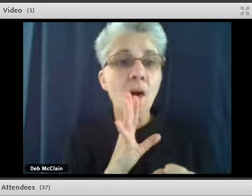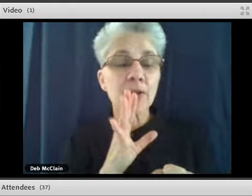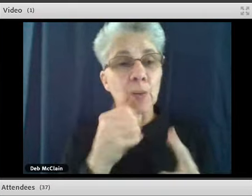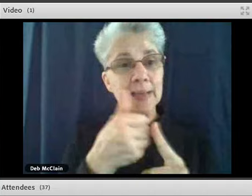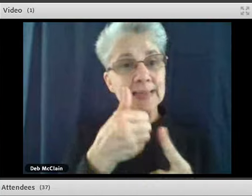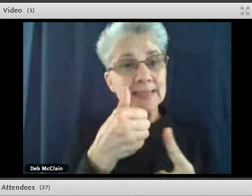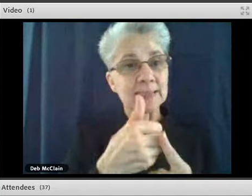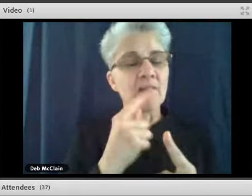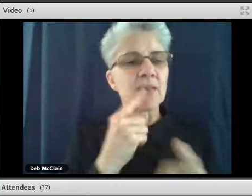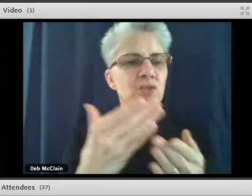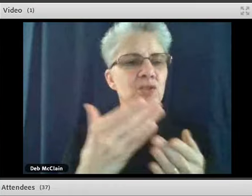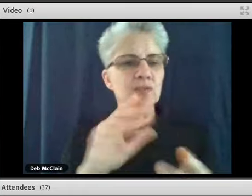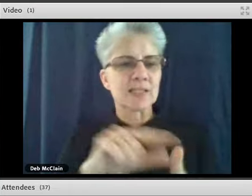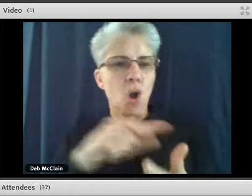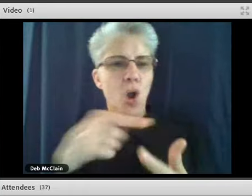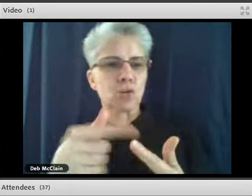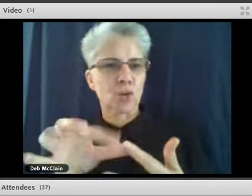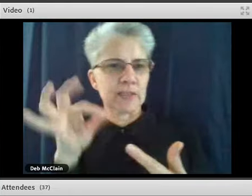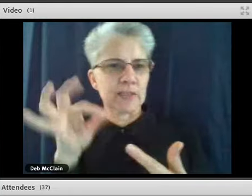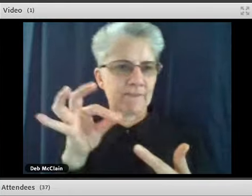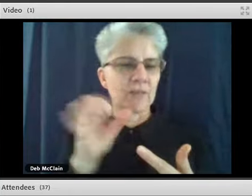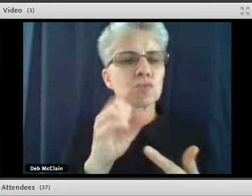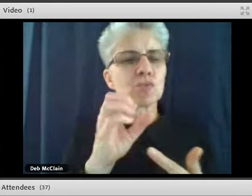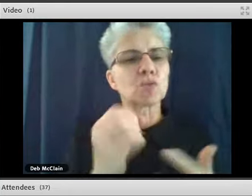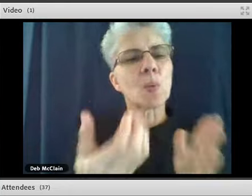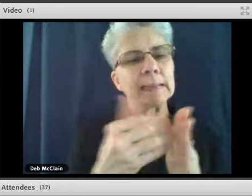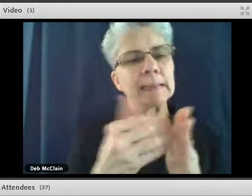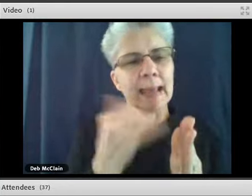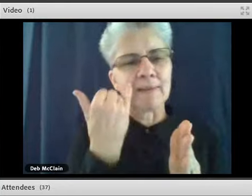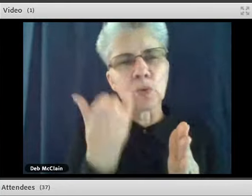then the Web content itself serves as an alternative.